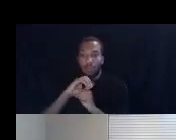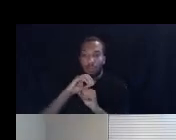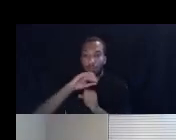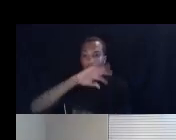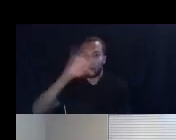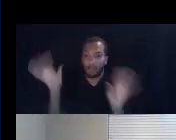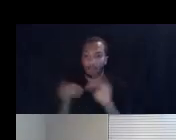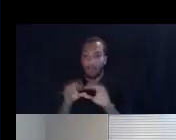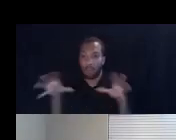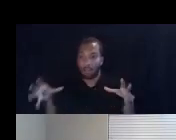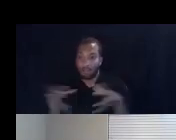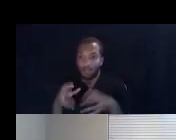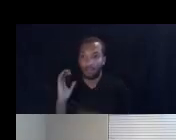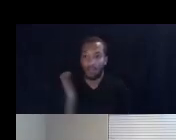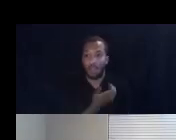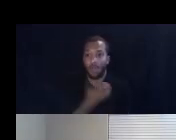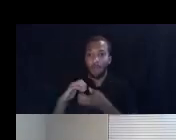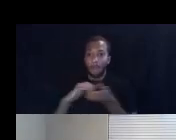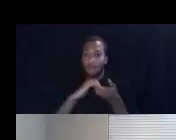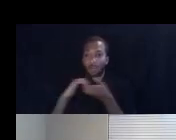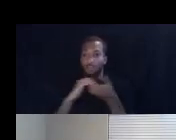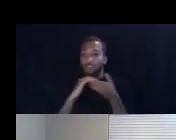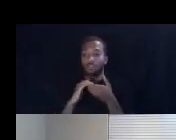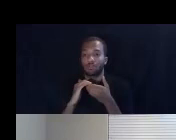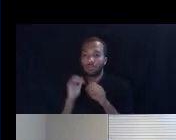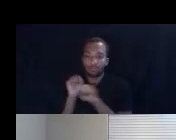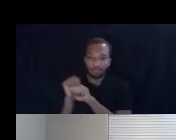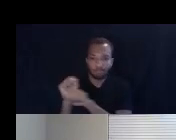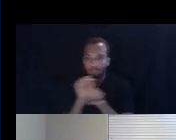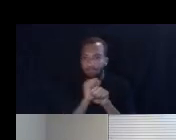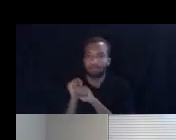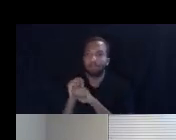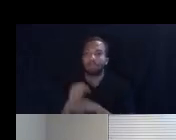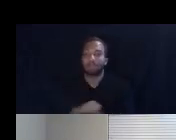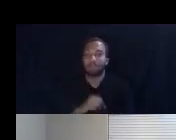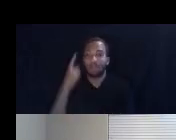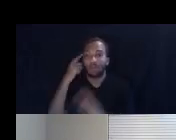and our County partners are working on. For example, in the last community health improvement plan,